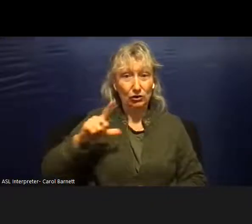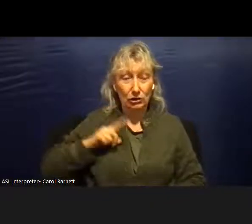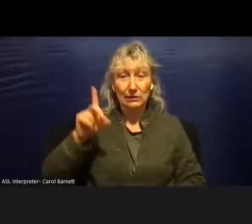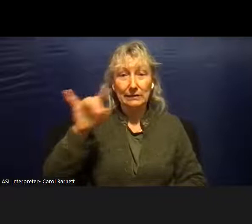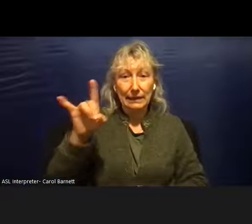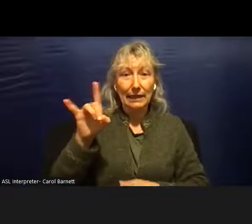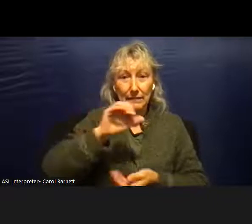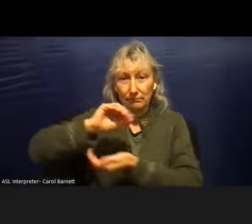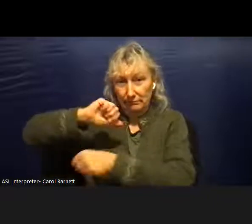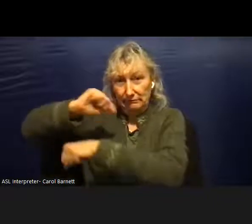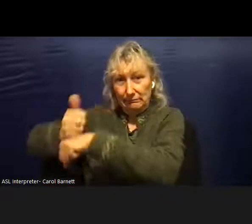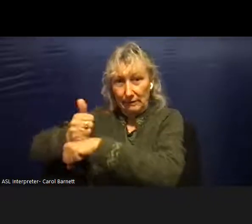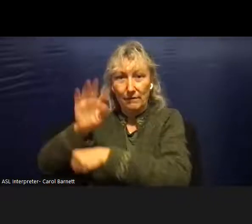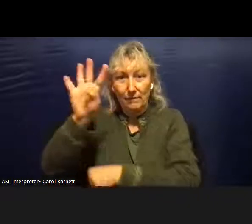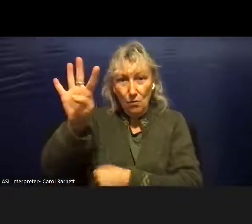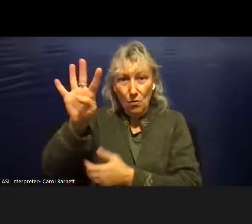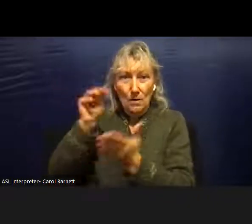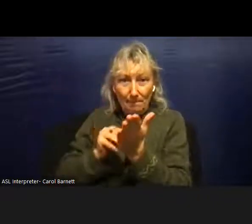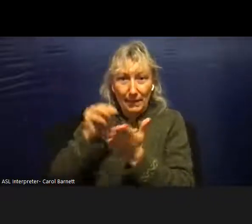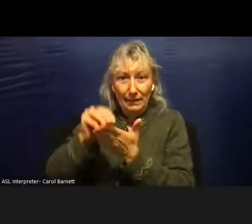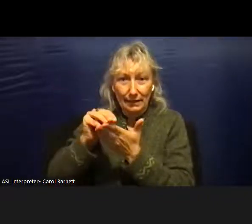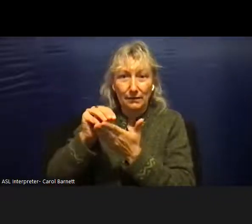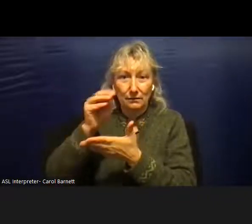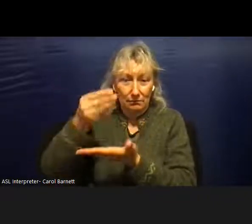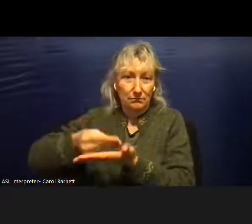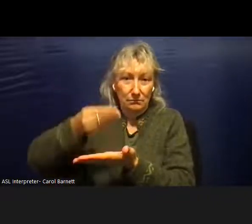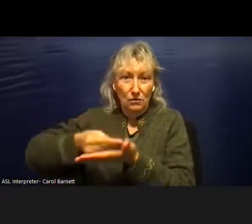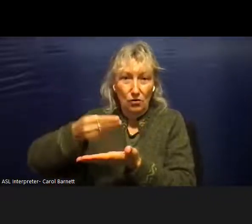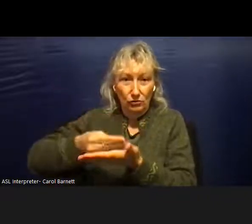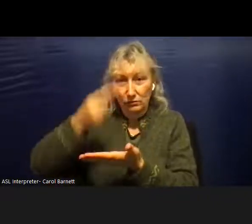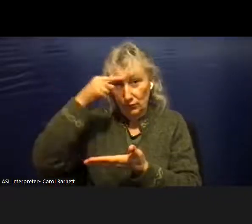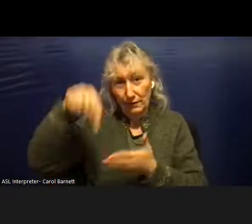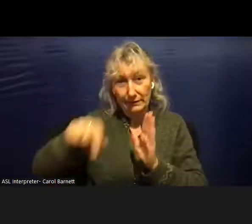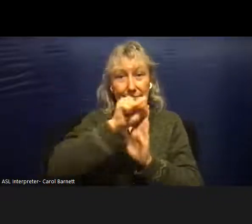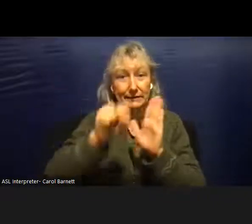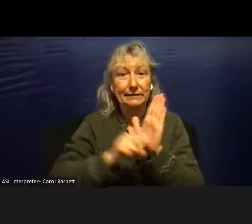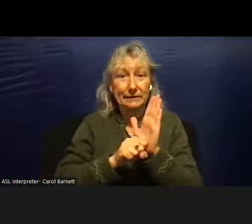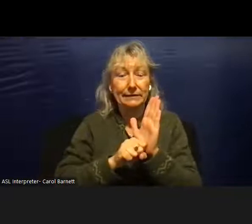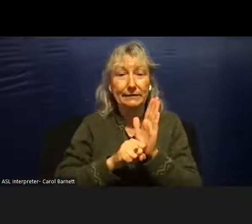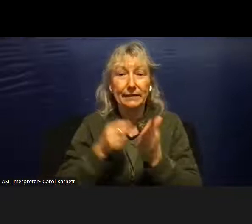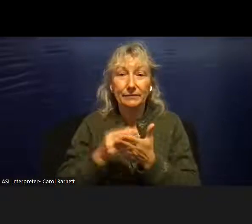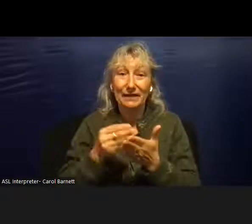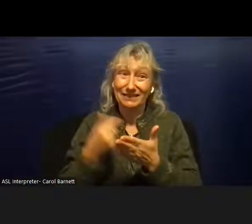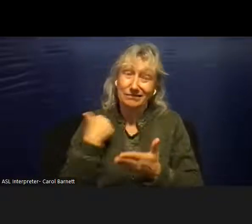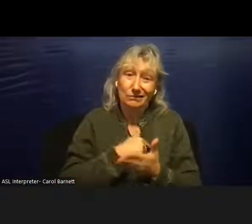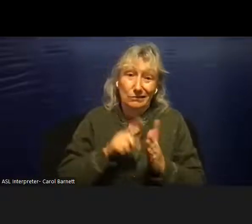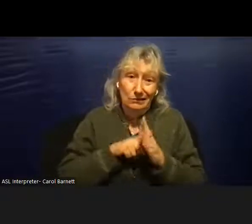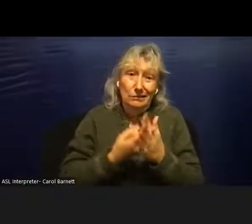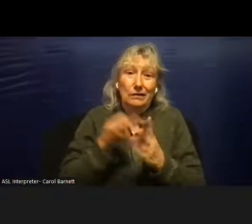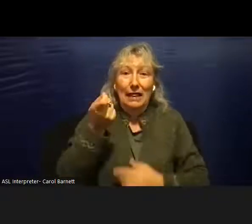Yes, we love your questions. I I suppose I just want to emphasize a few things.